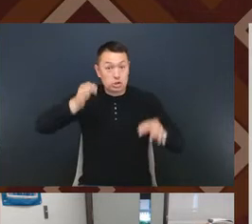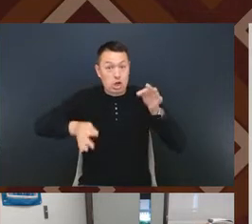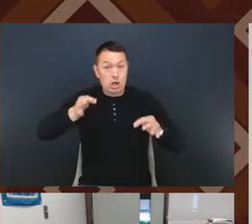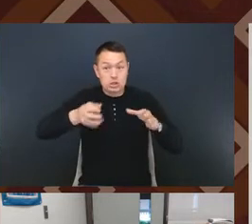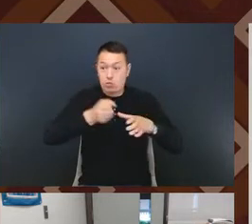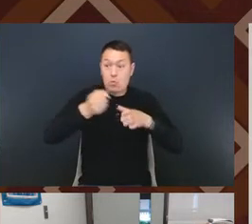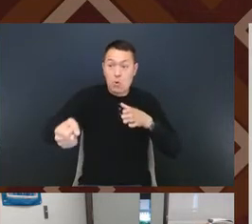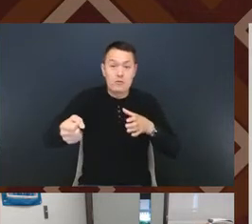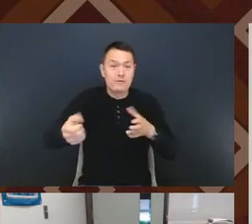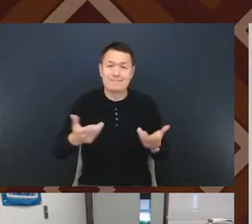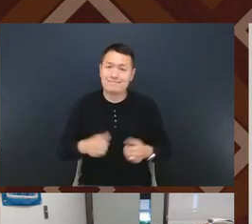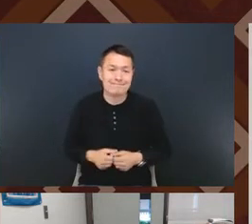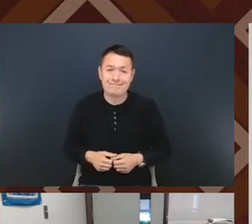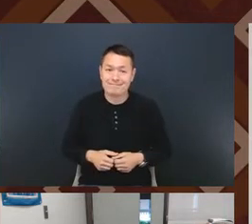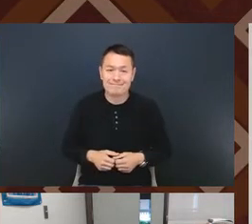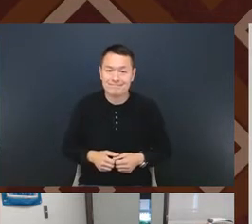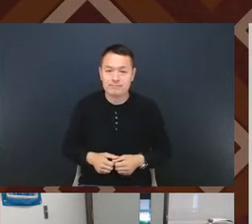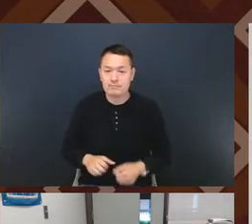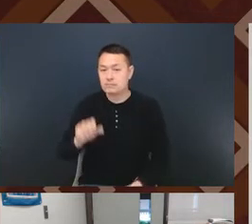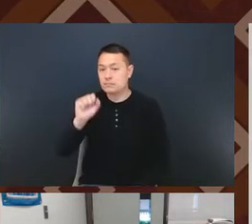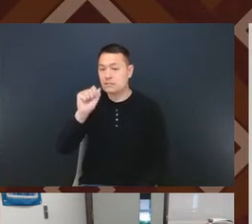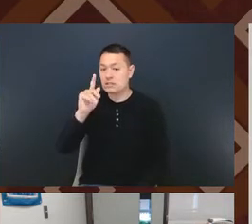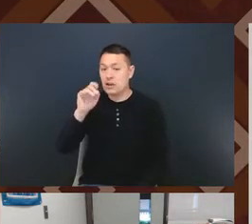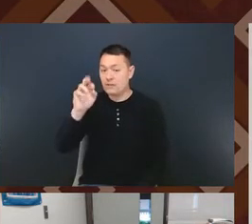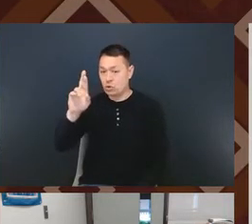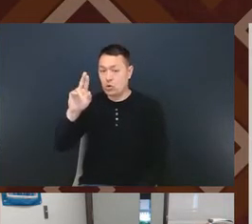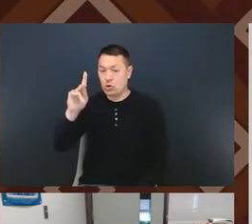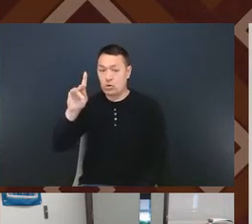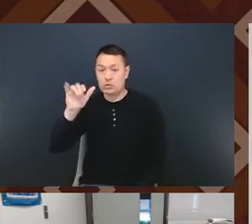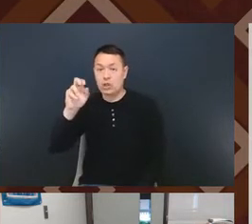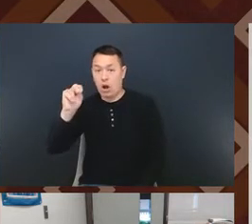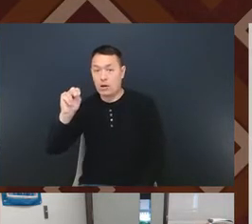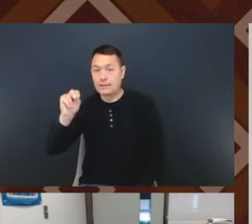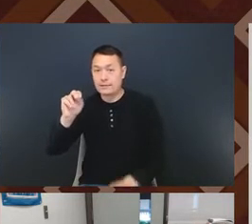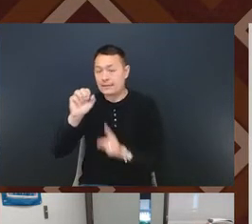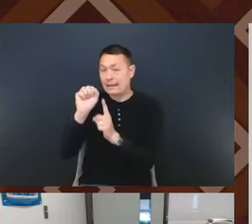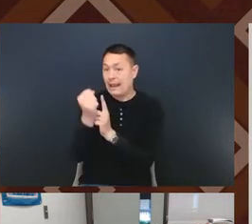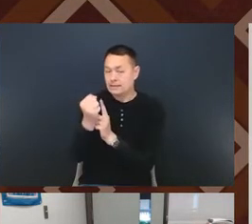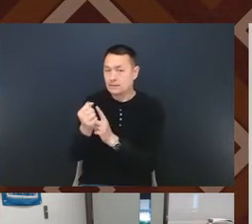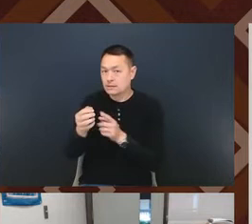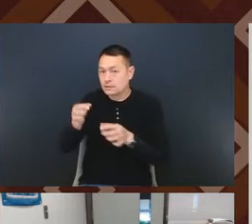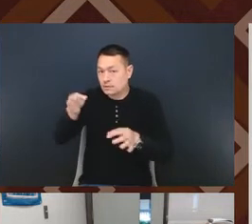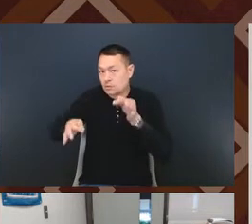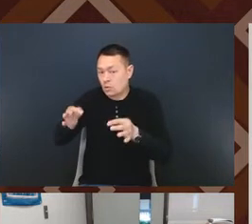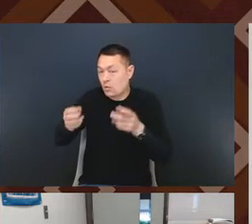On the Salvadorian case, what happened was Salvador was on.